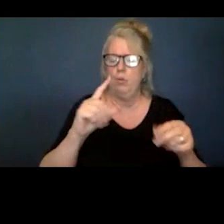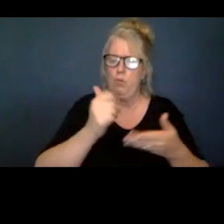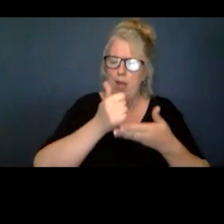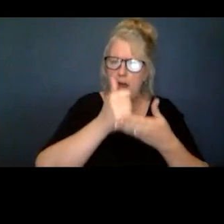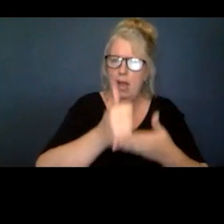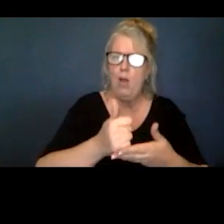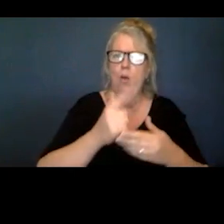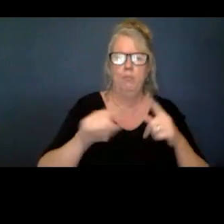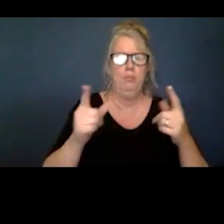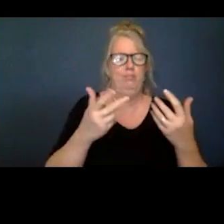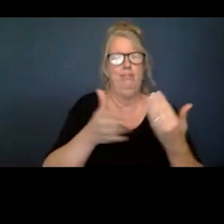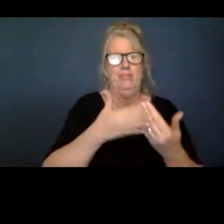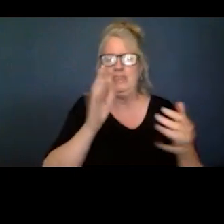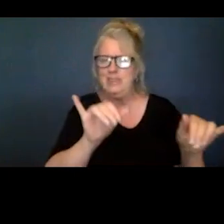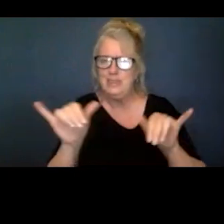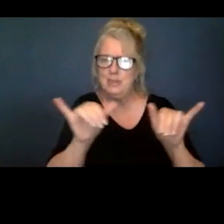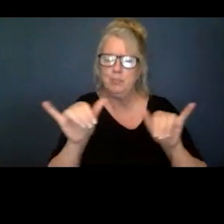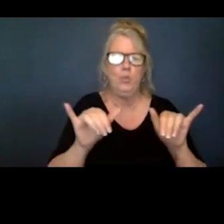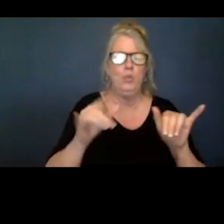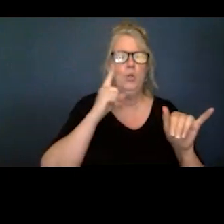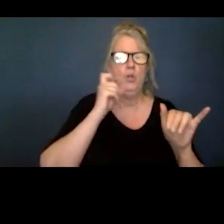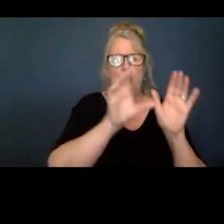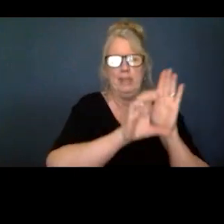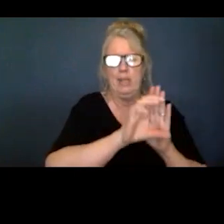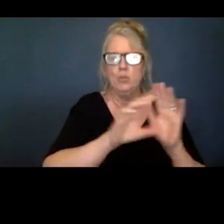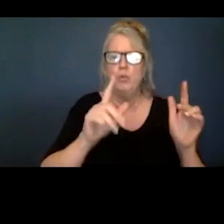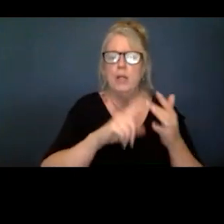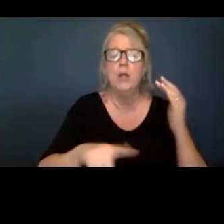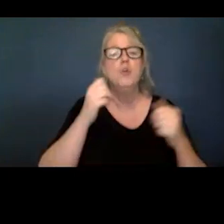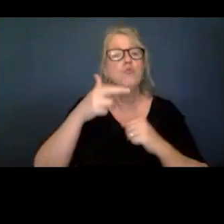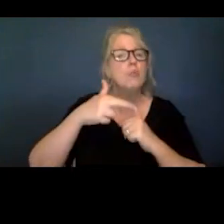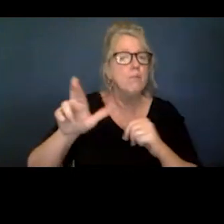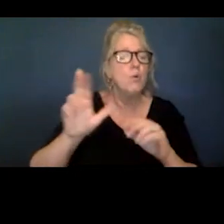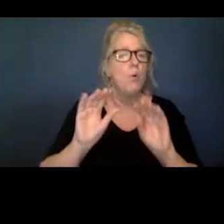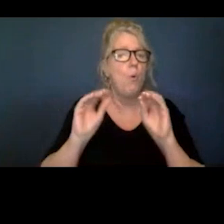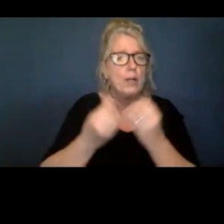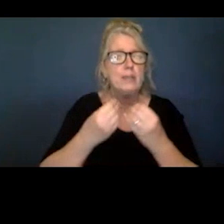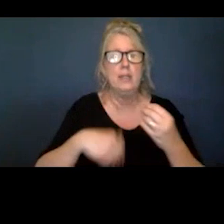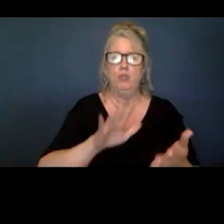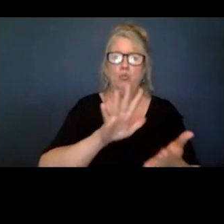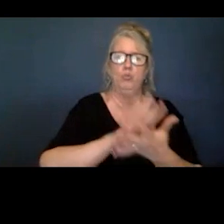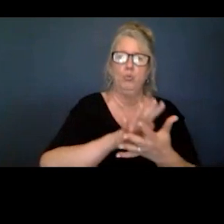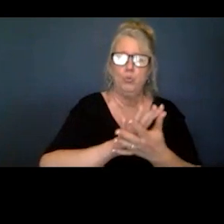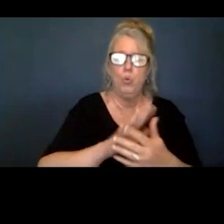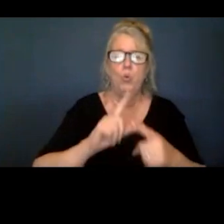similar characteristics. For example, referral organization, schools, private sector businesses,